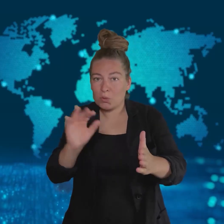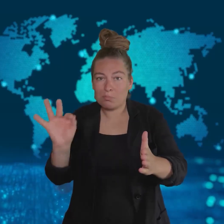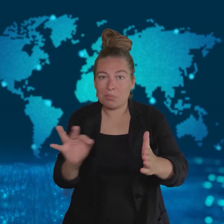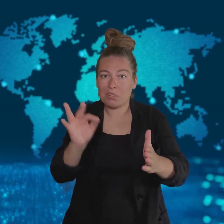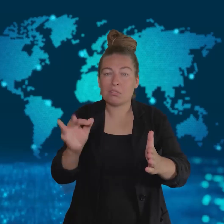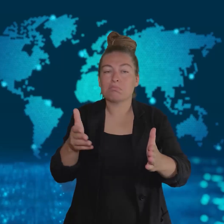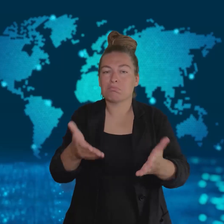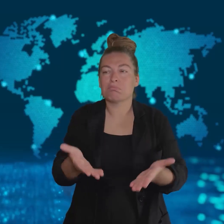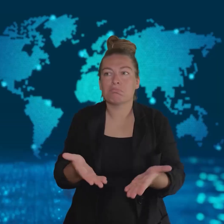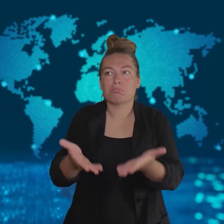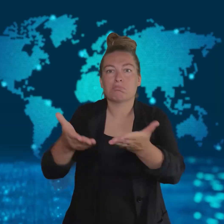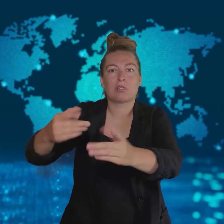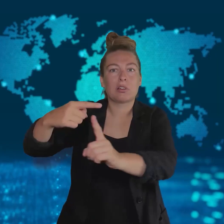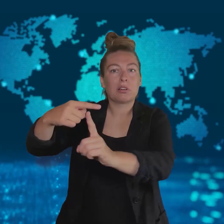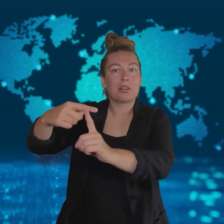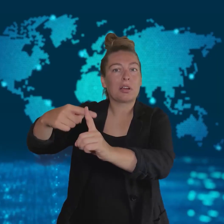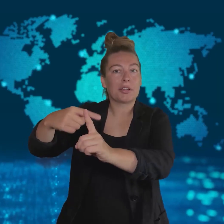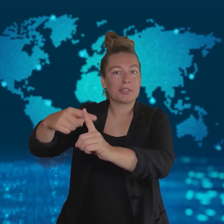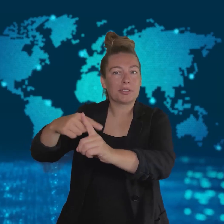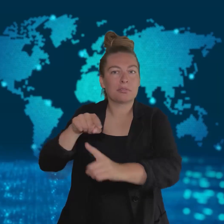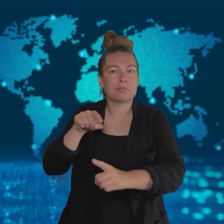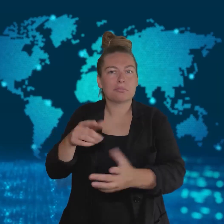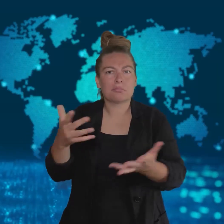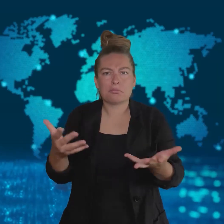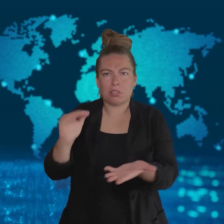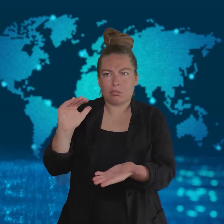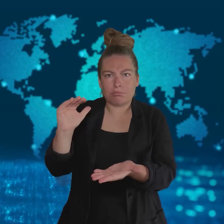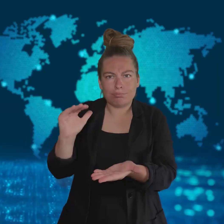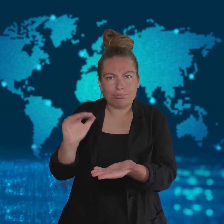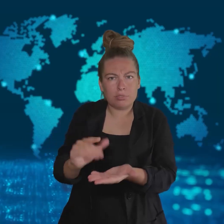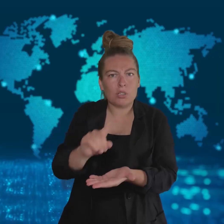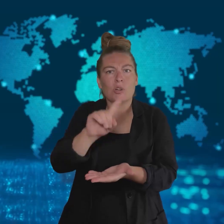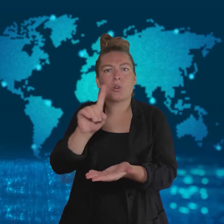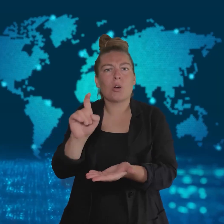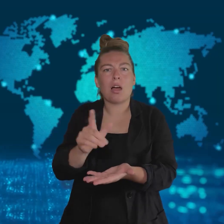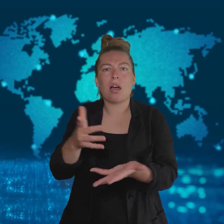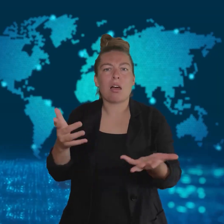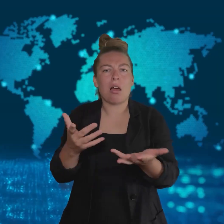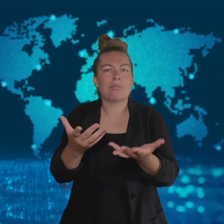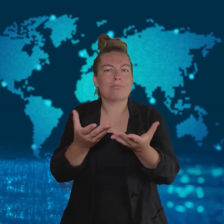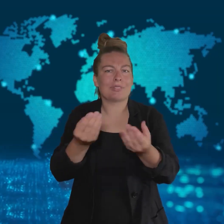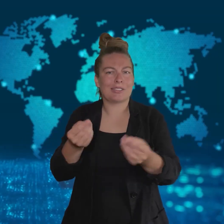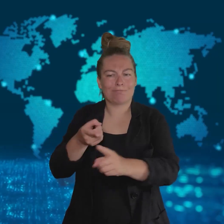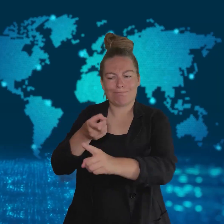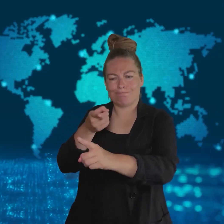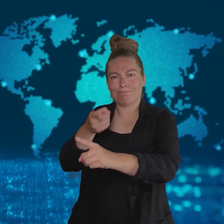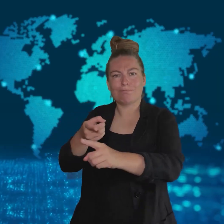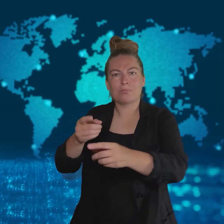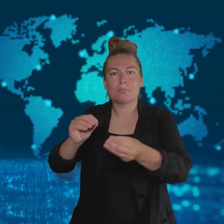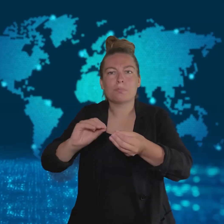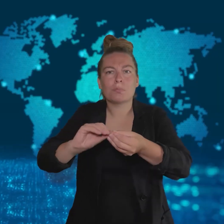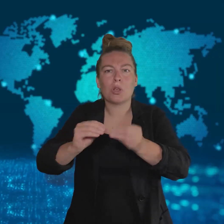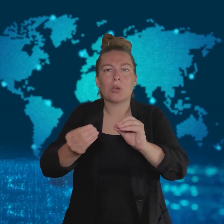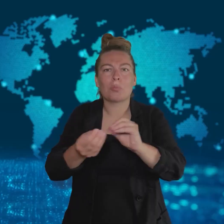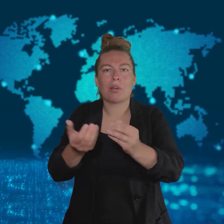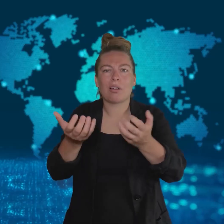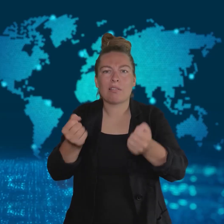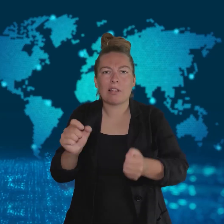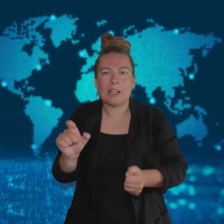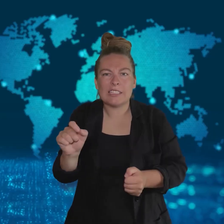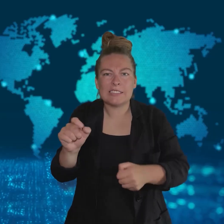parasites, disease, lack of food, and climate change.